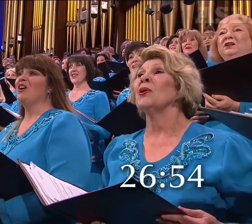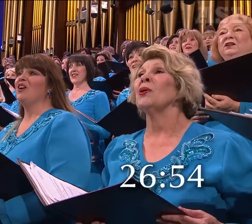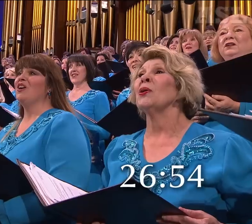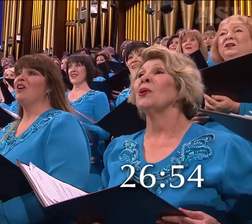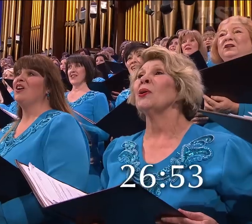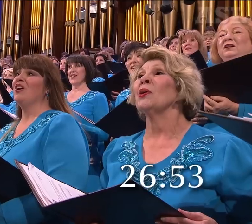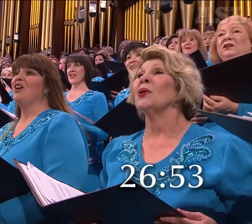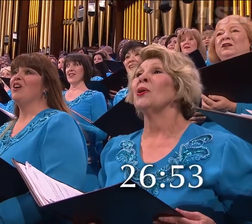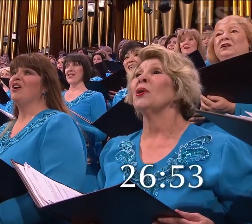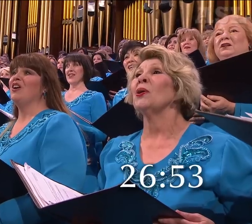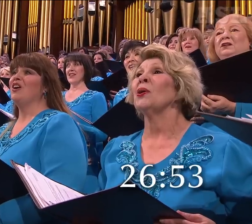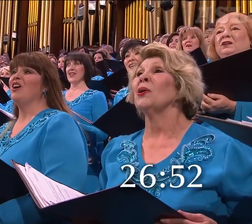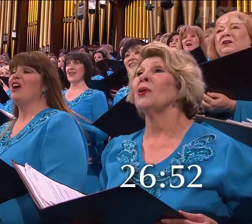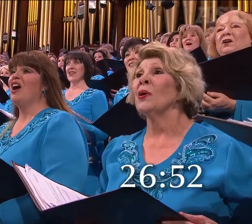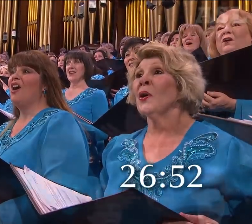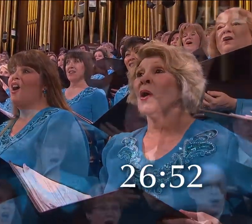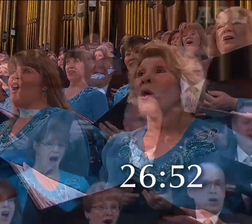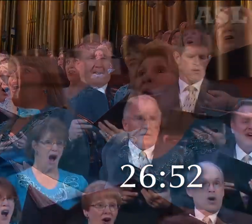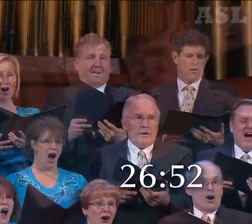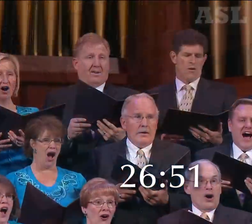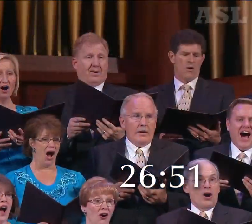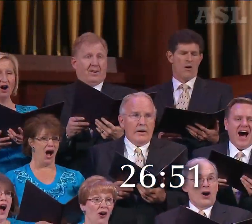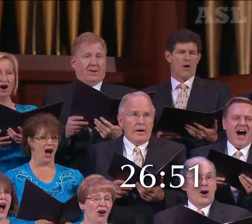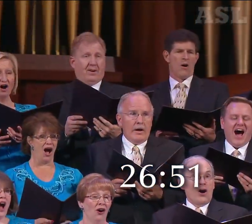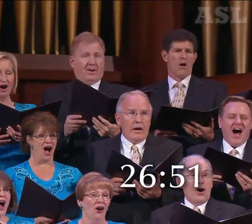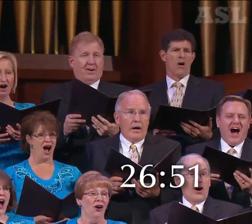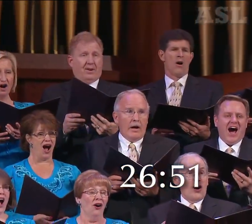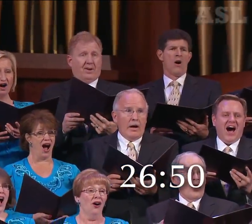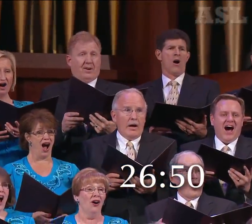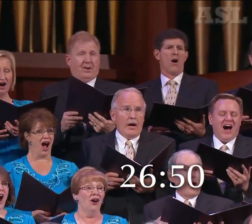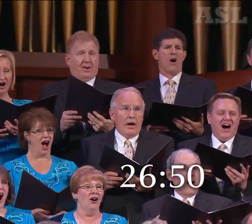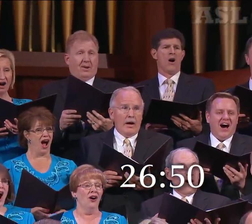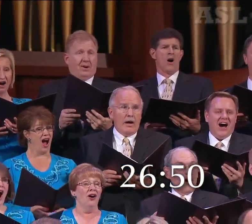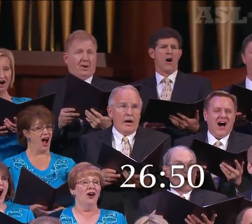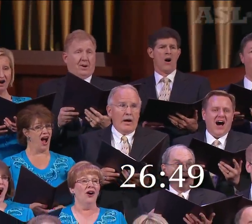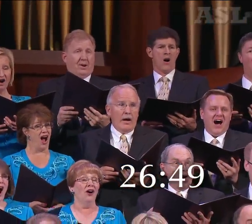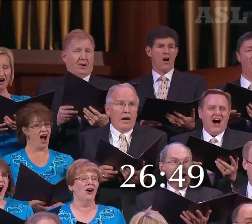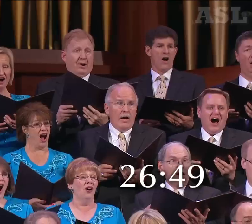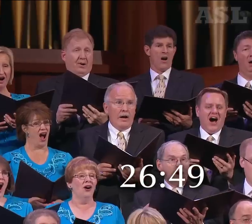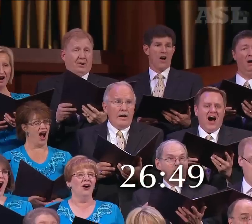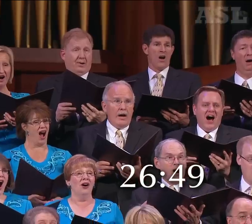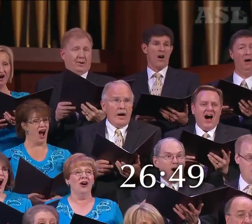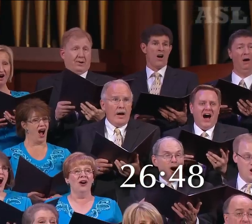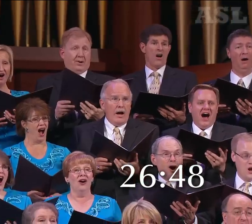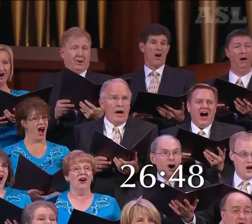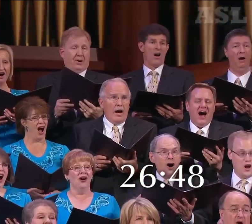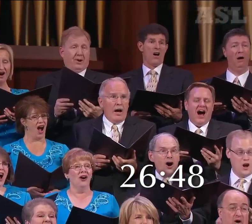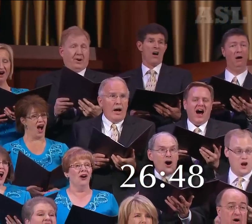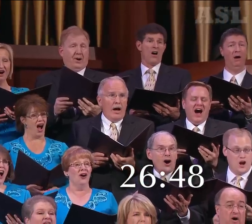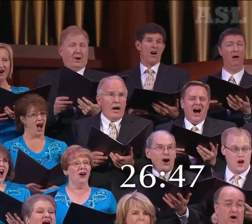THIS IS THE ENGLISH CLOSED CAPTION CHANNEL OF THE CHURCH OF JESUS CHRIST OF LATTER-DAY SAINTS.